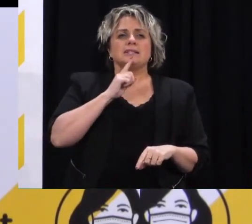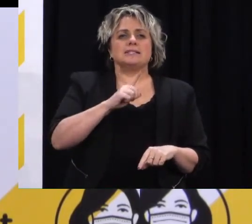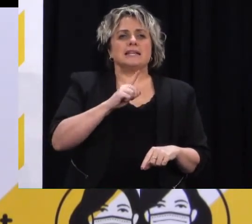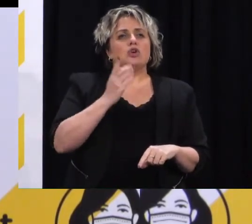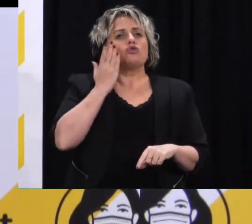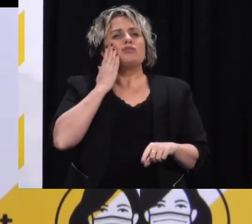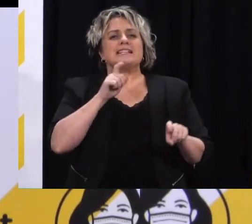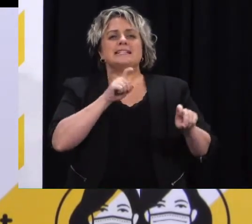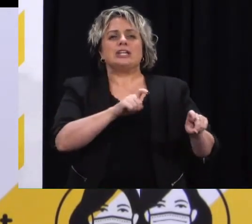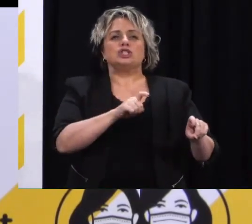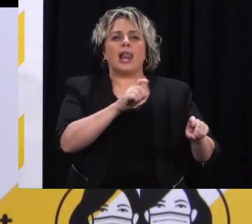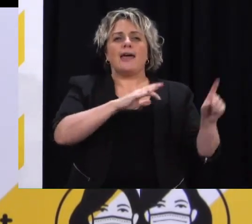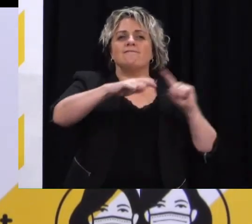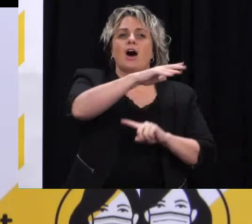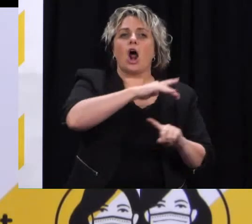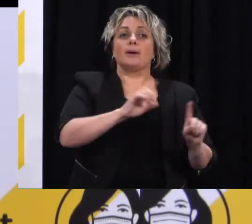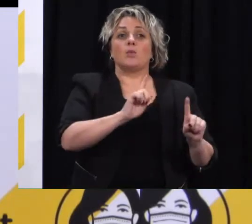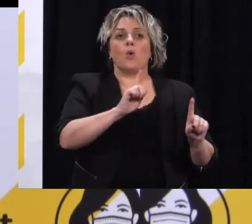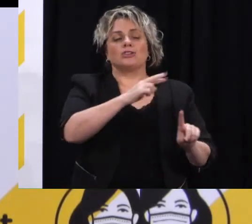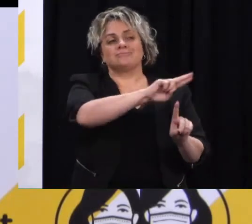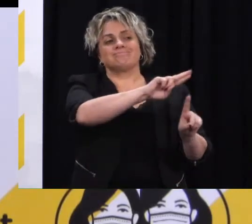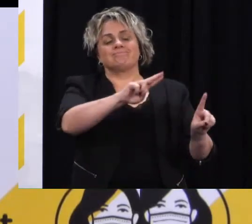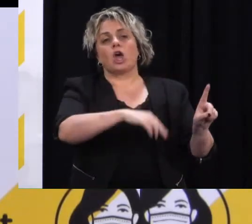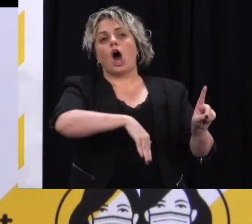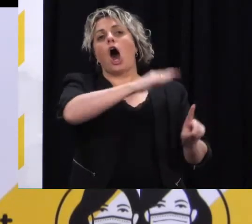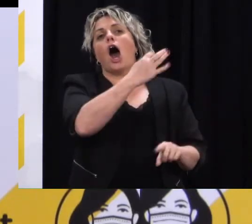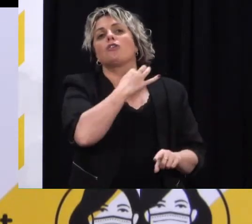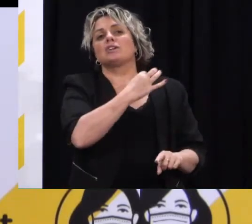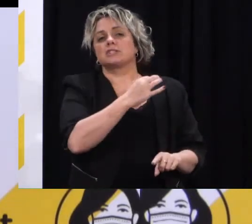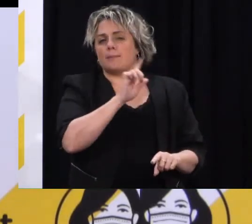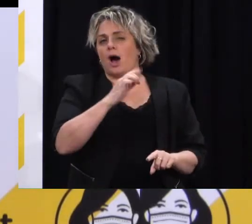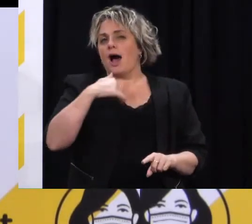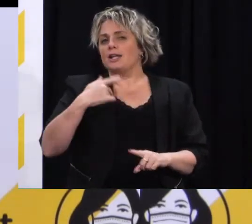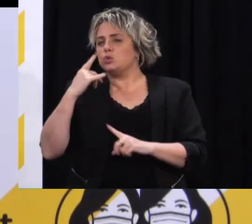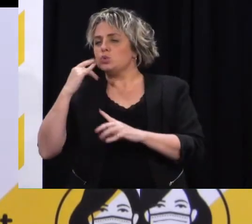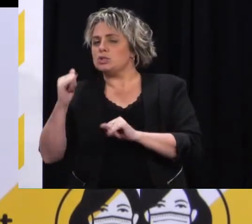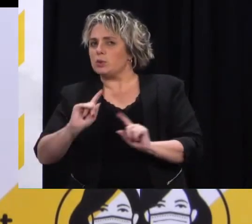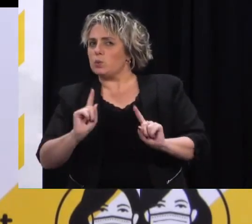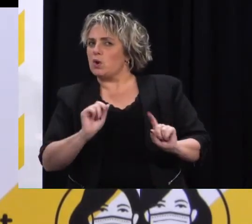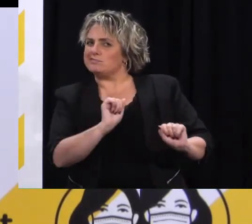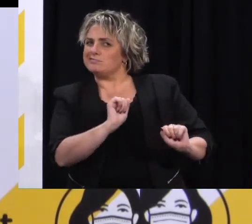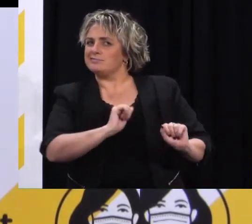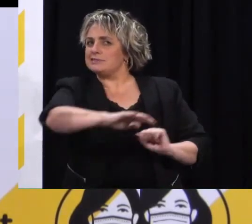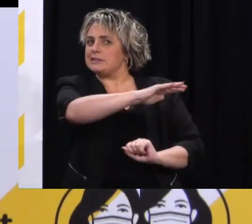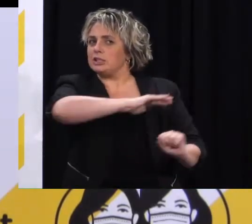generally, our focus early on was we considered, generally,